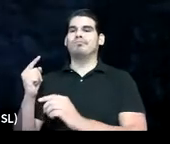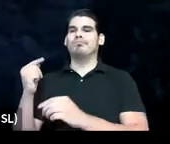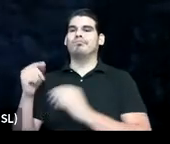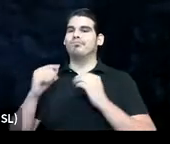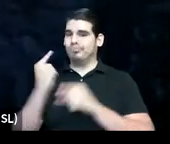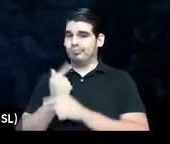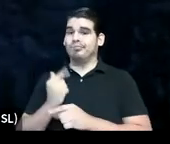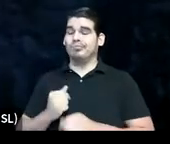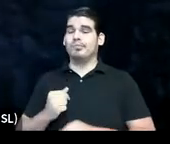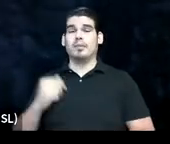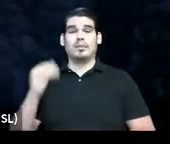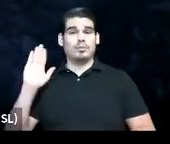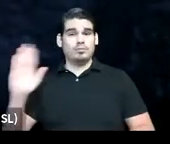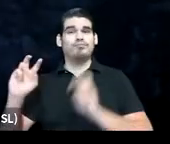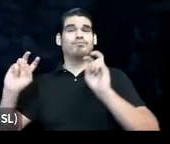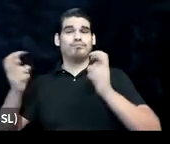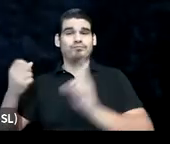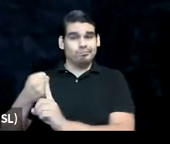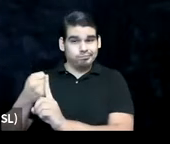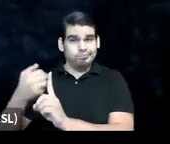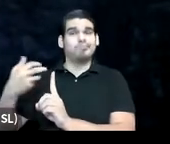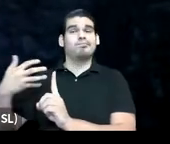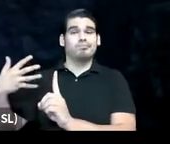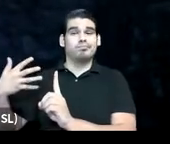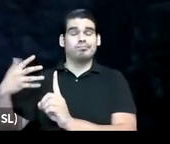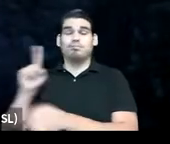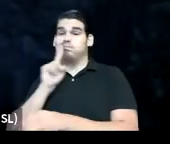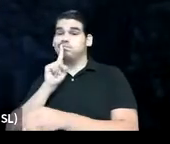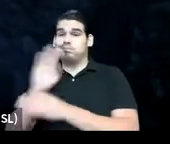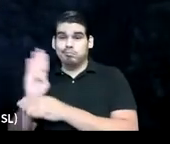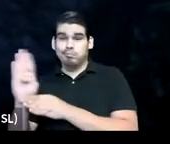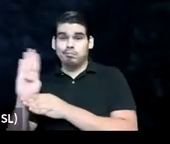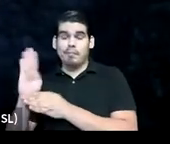on that. Right. So that might be, you know, additional research that you might want to do